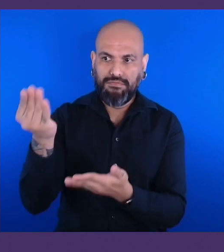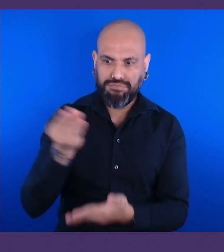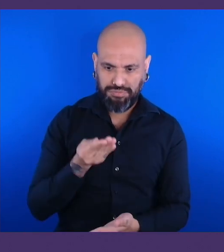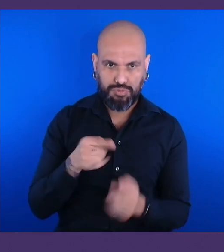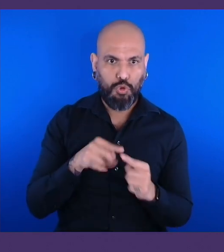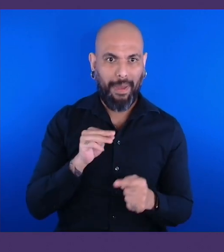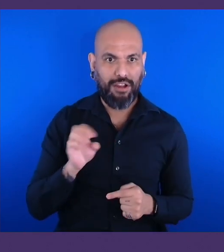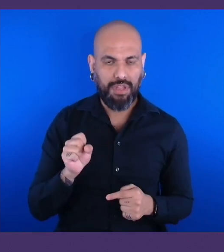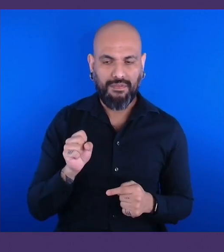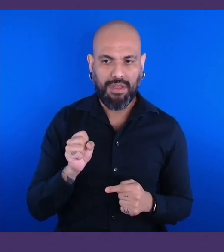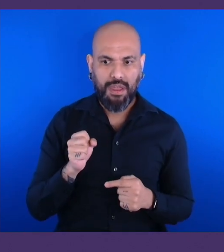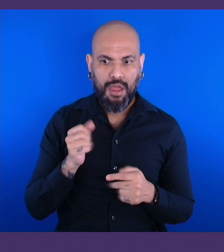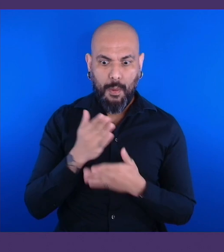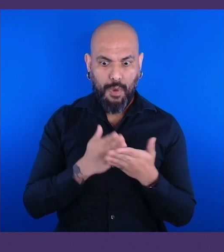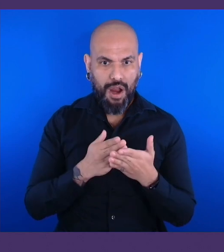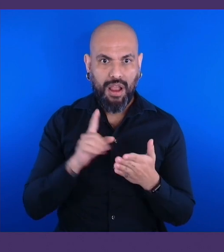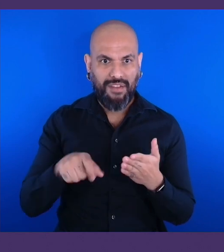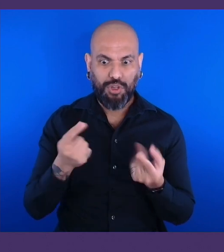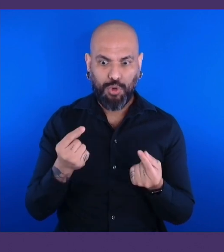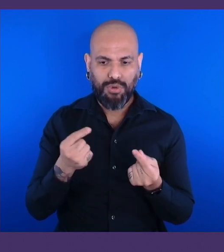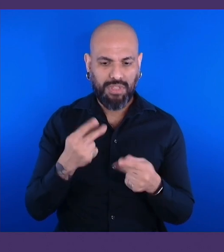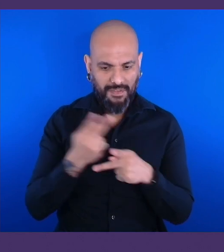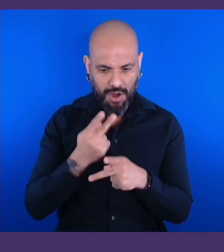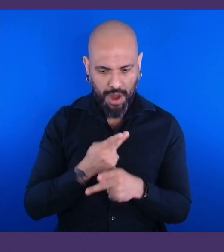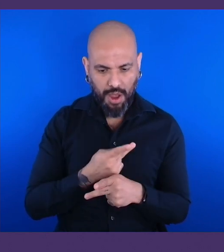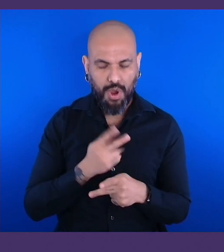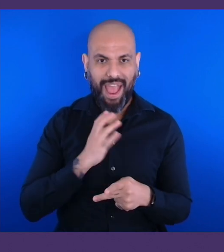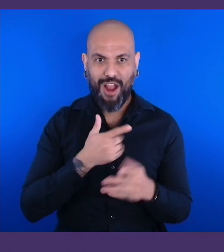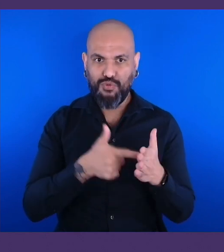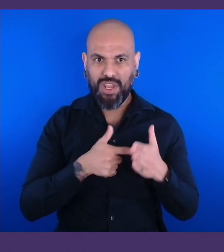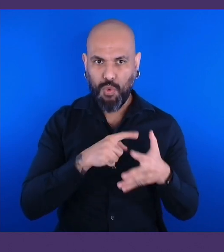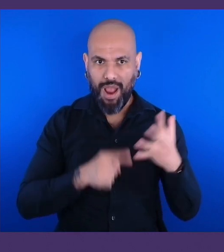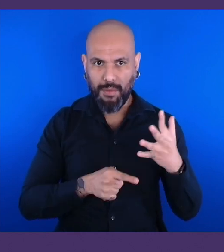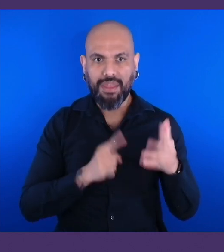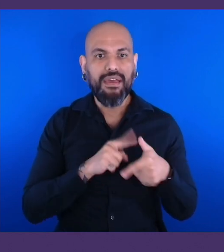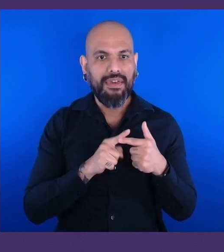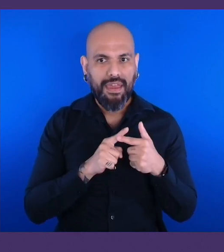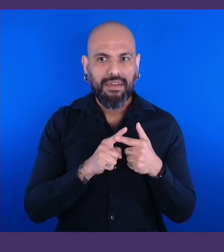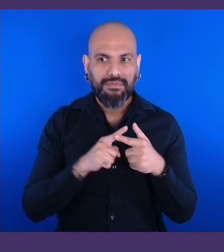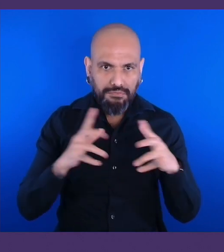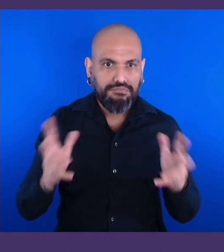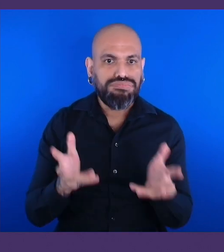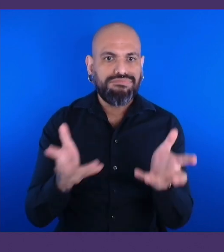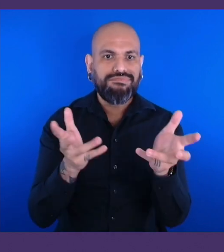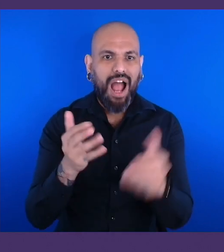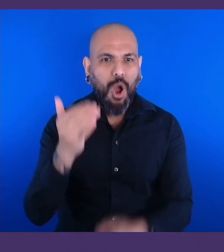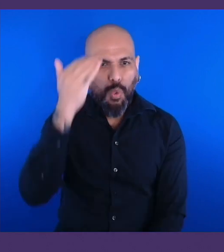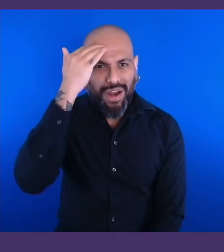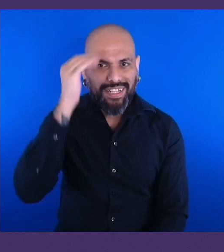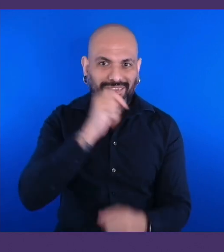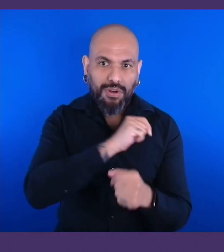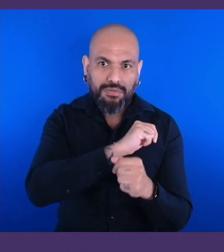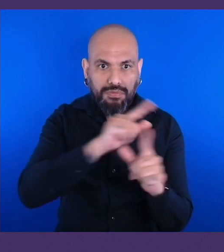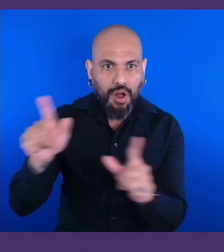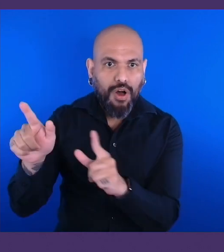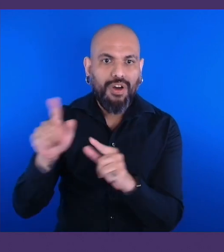out what our obligations are, what our requirements are, and then just driving awareness across the company so that people are ultimately doing the right thing